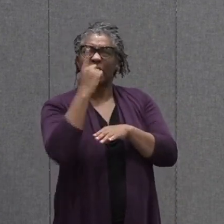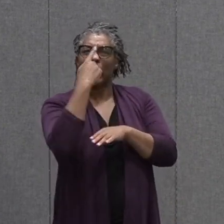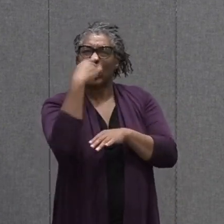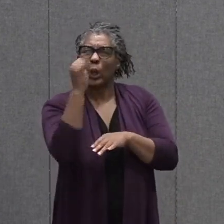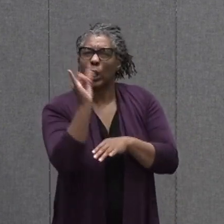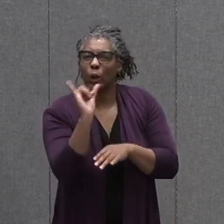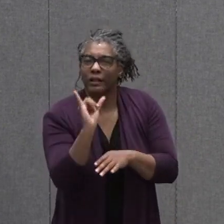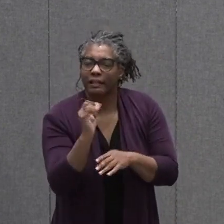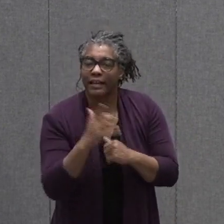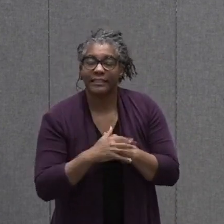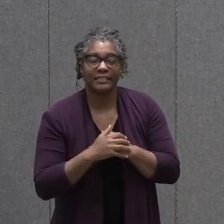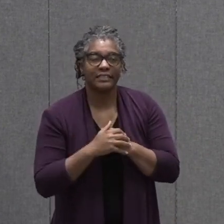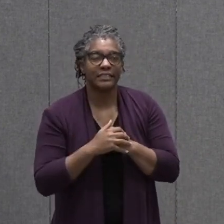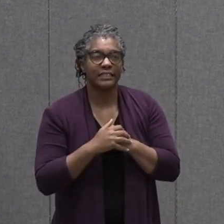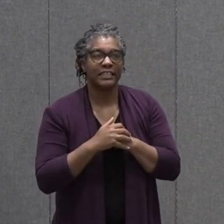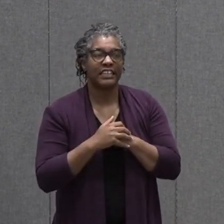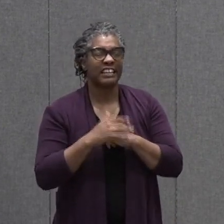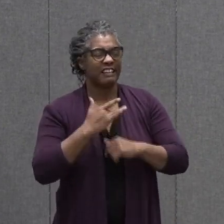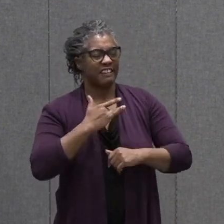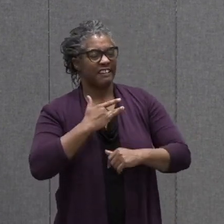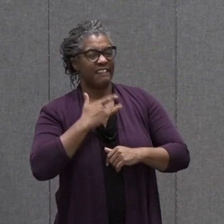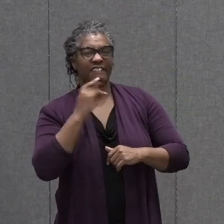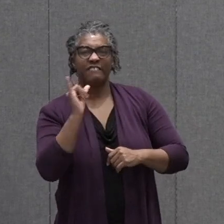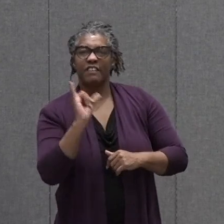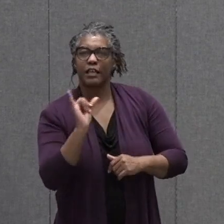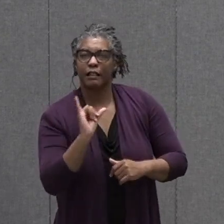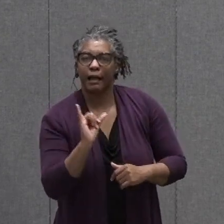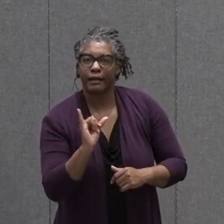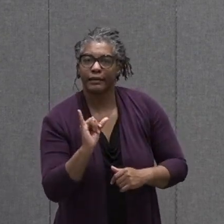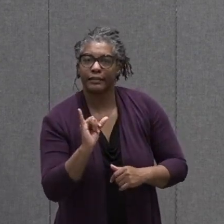What does it sound like when you're busy?